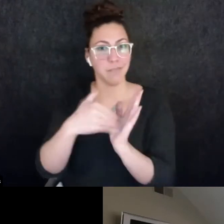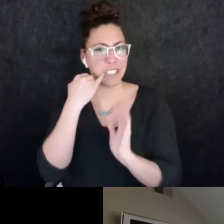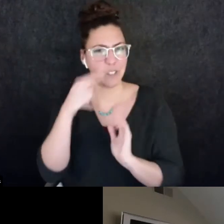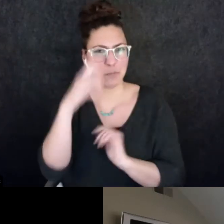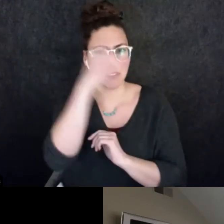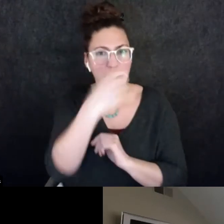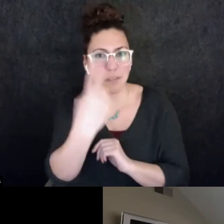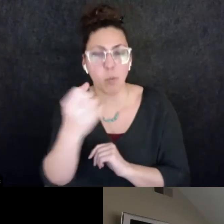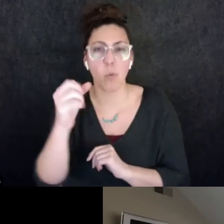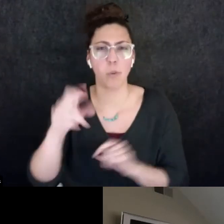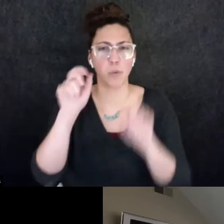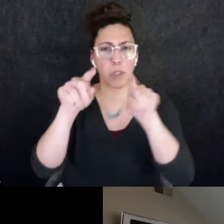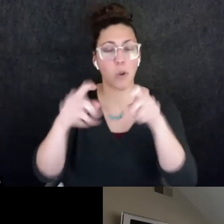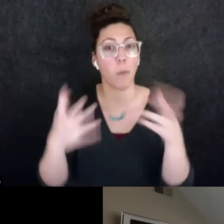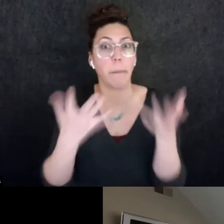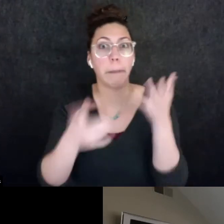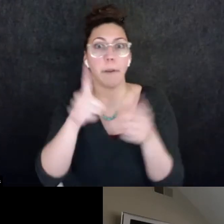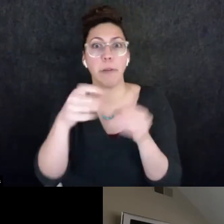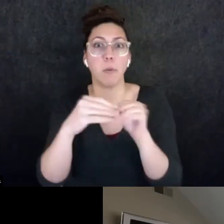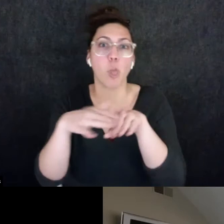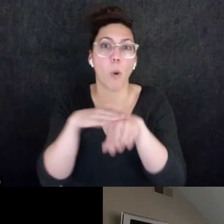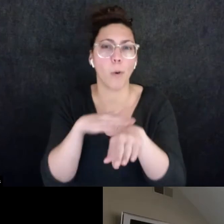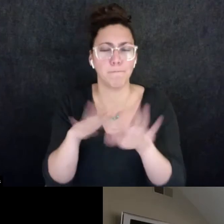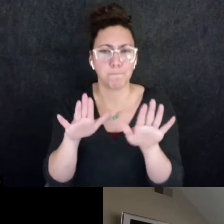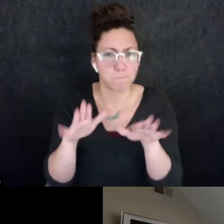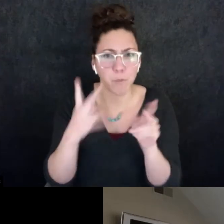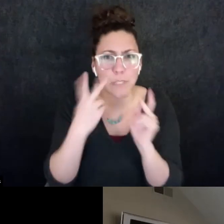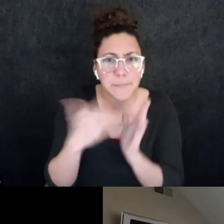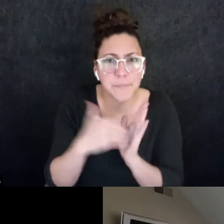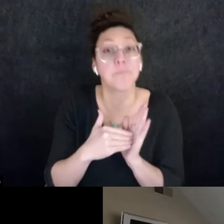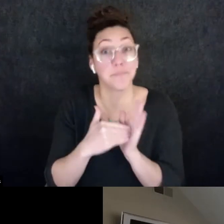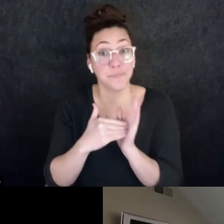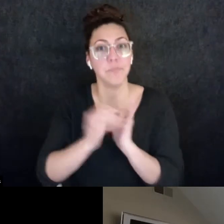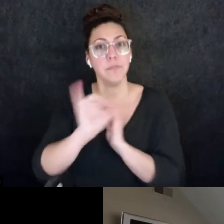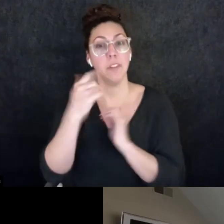needed to slow it down and refer back to it. We do have one more training coming up on the